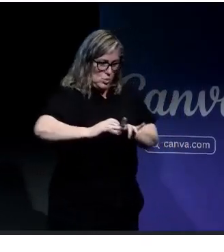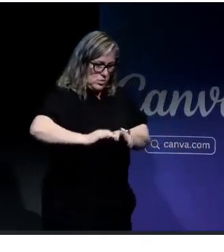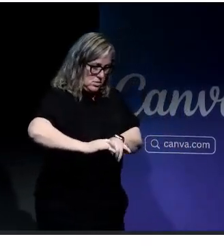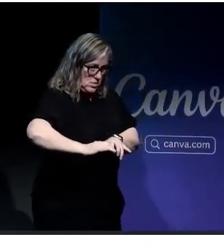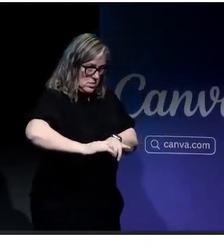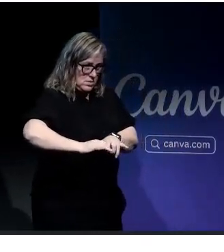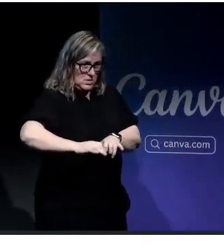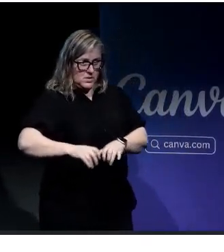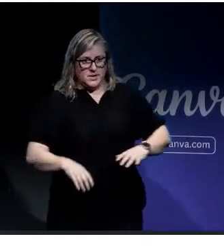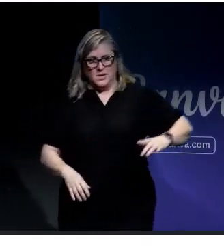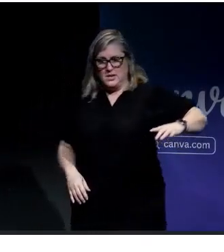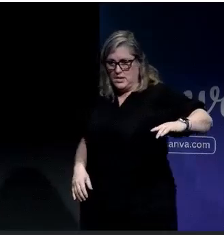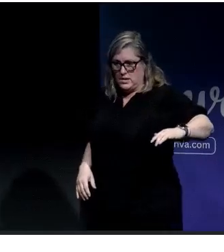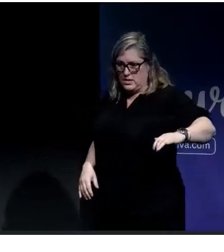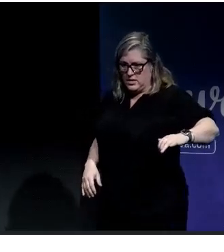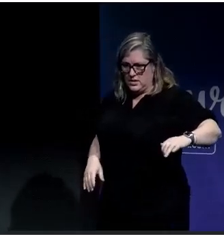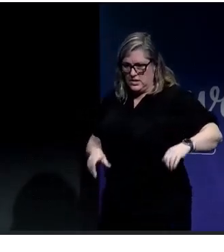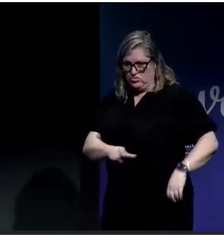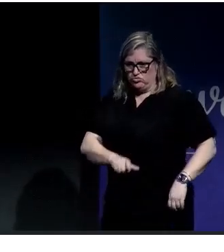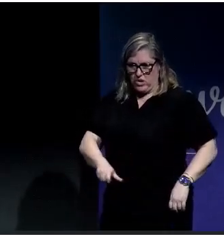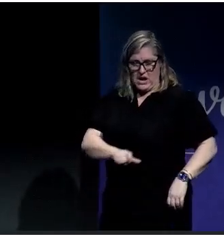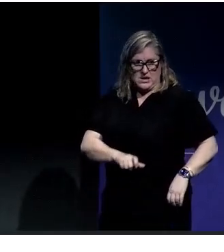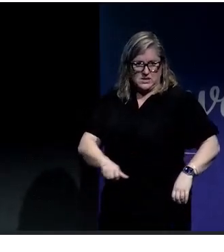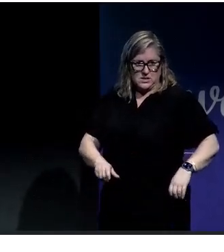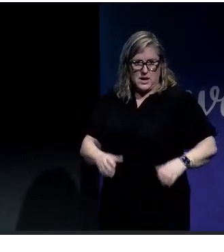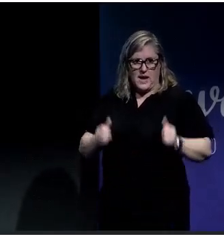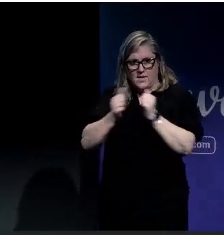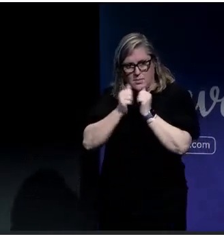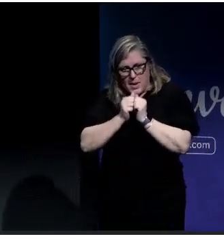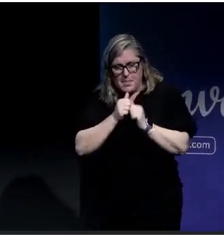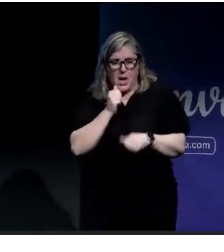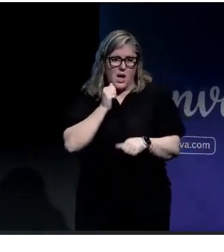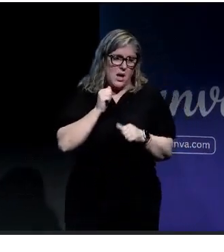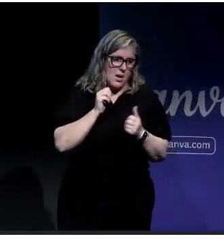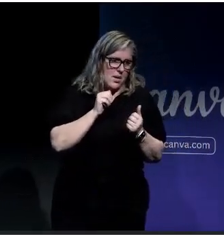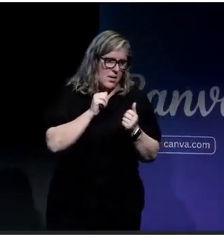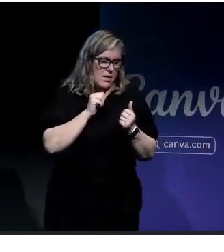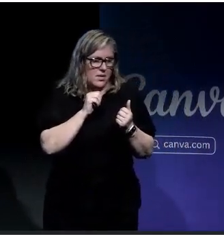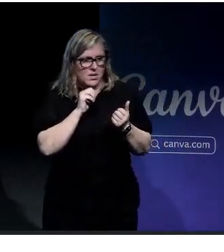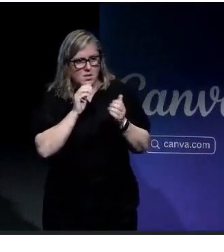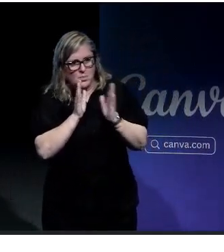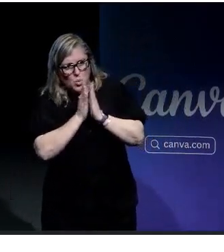one hand using the trackpad. There's some books and papers and stationary positioned around the table as well.